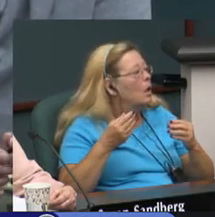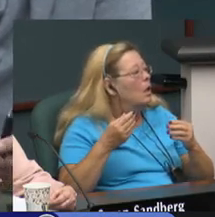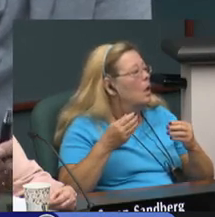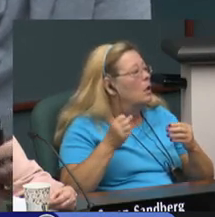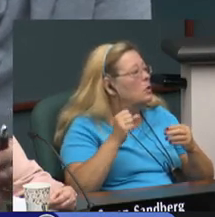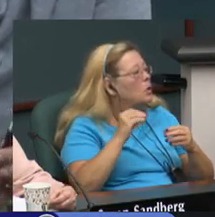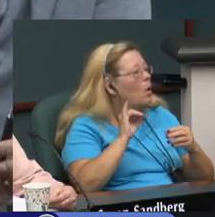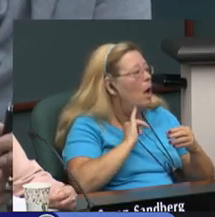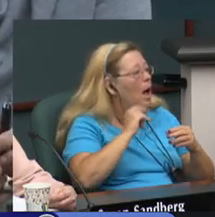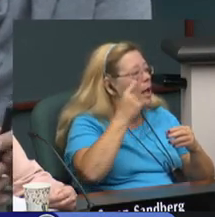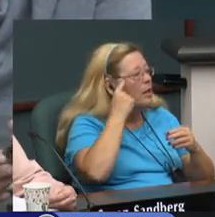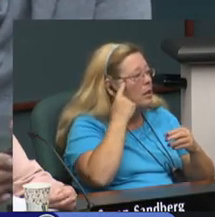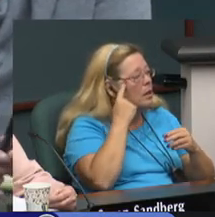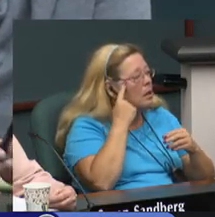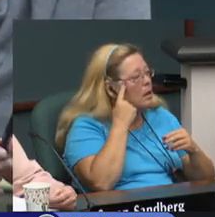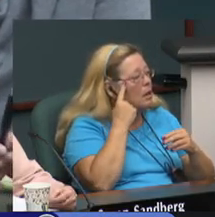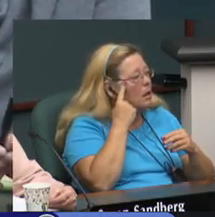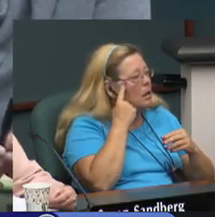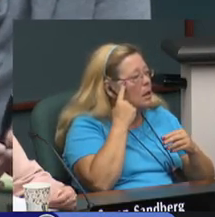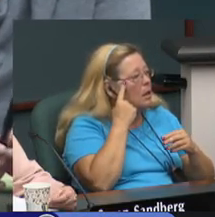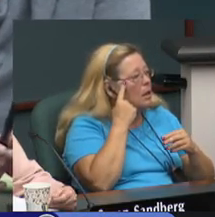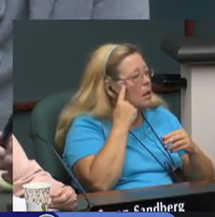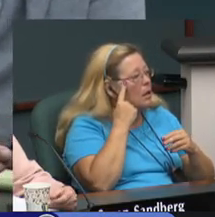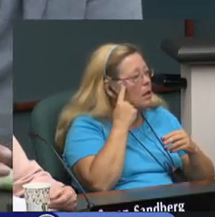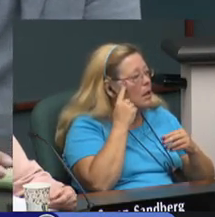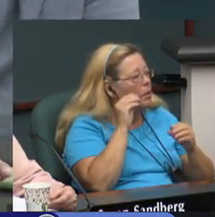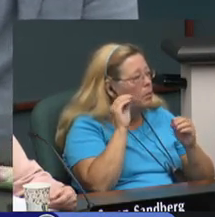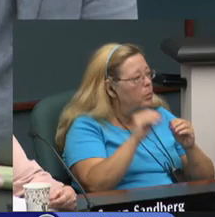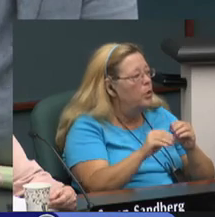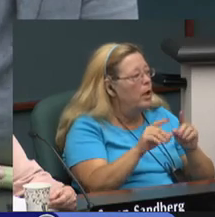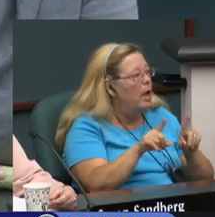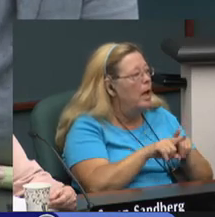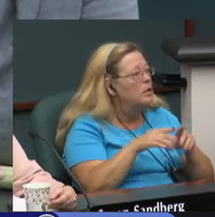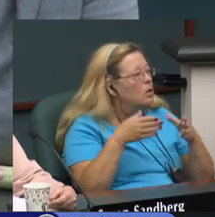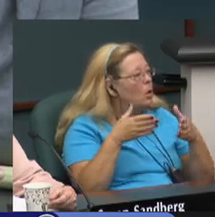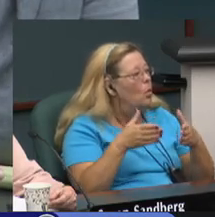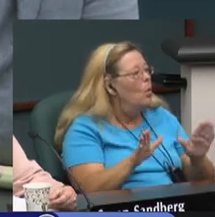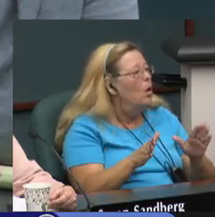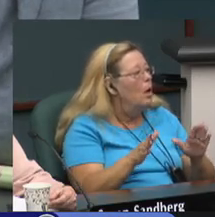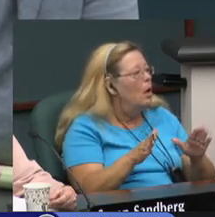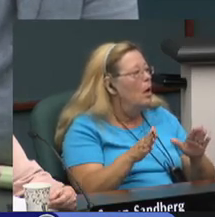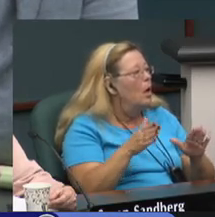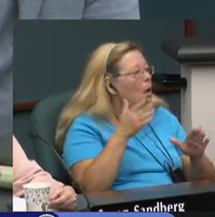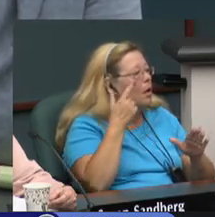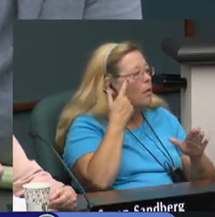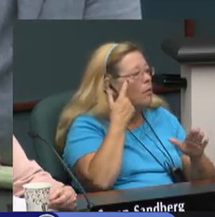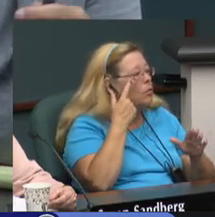I think that that was put in there as a way for that for it to be included but